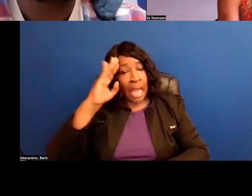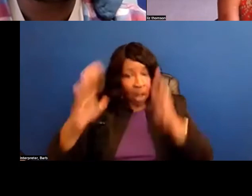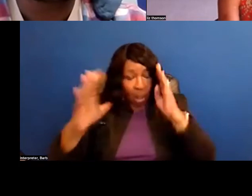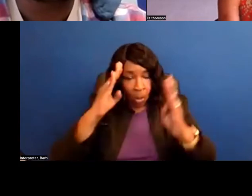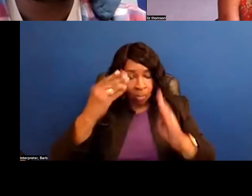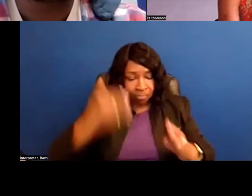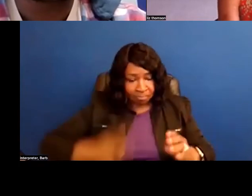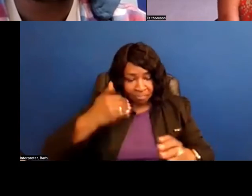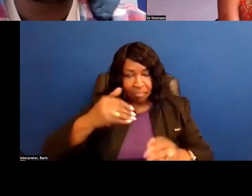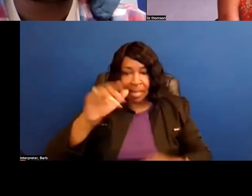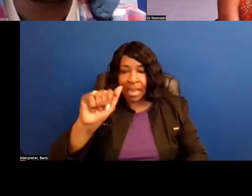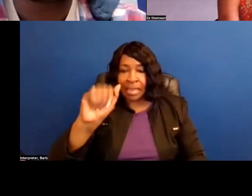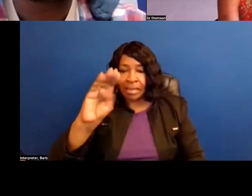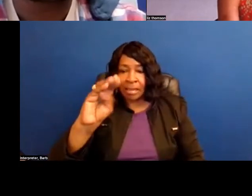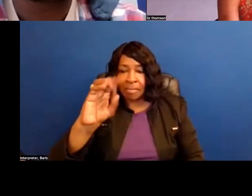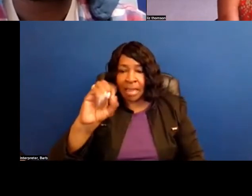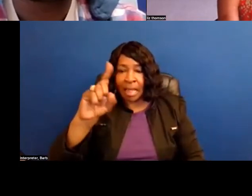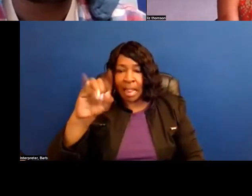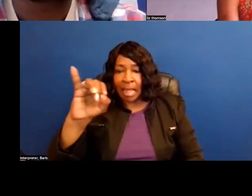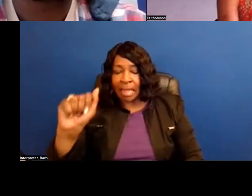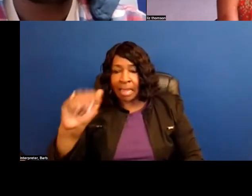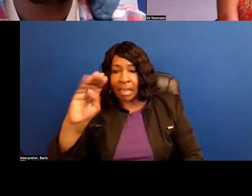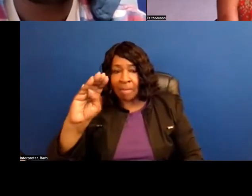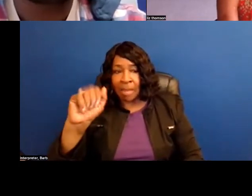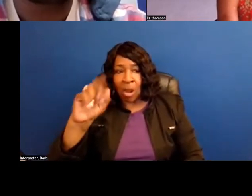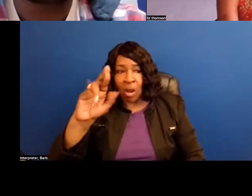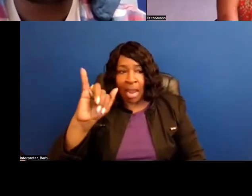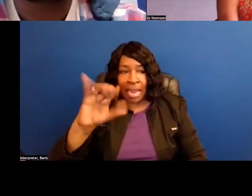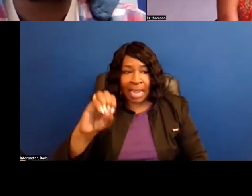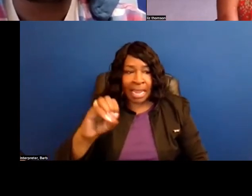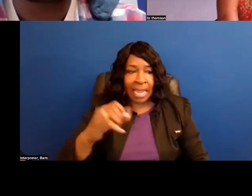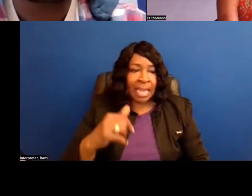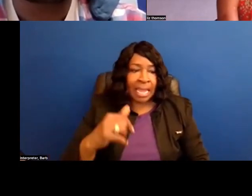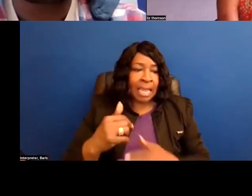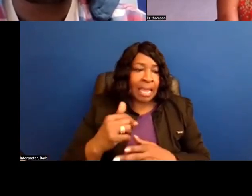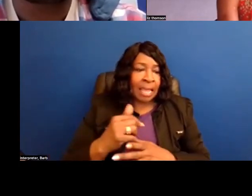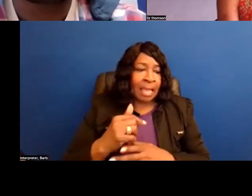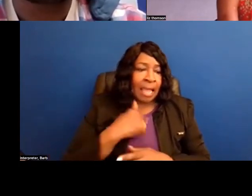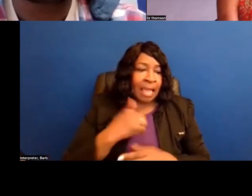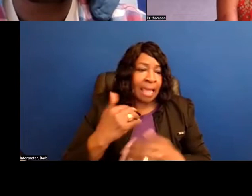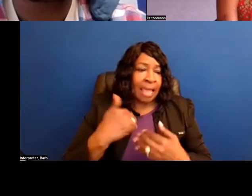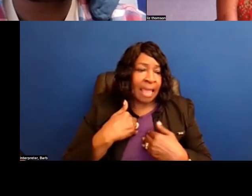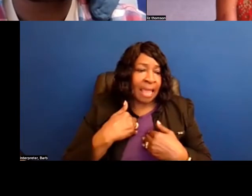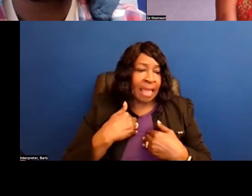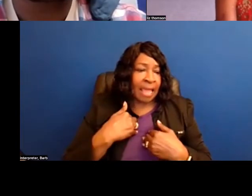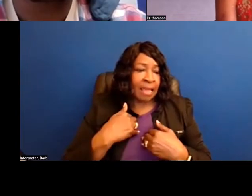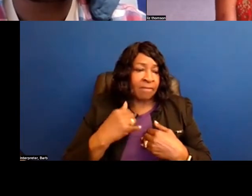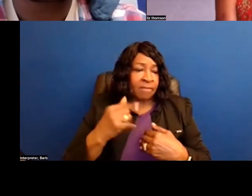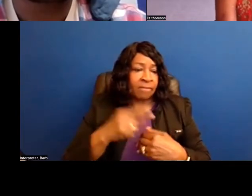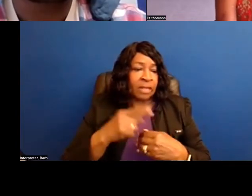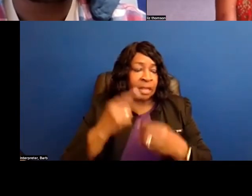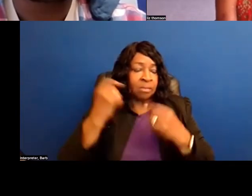my pronouns are they and she, I am wearing some headphones. I'm a brunette and I'm wearing a star shirt.